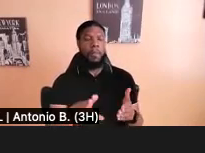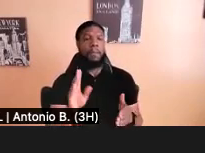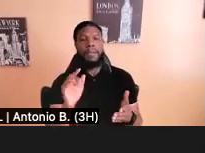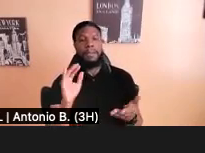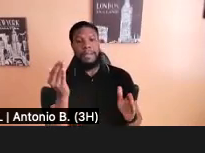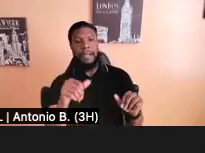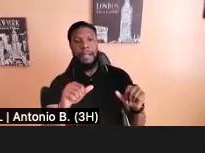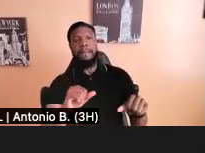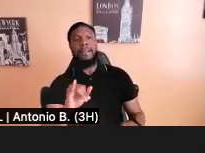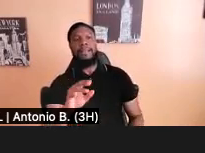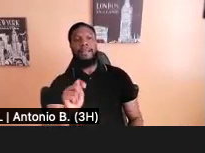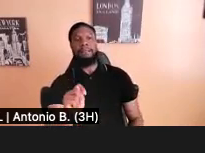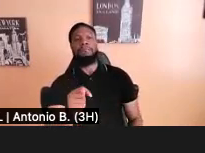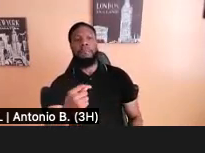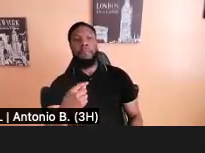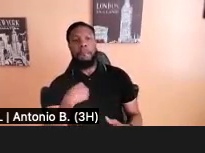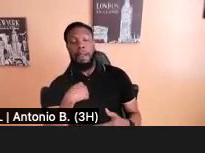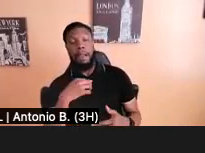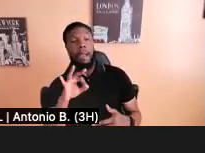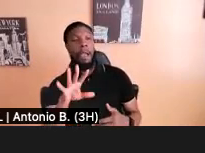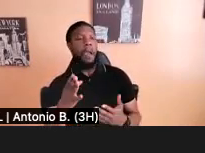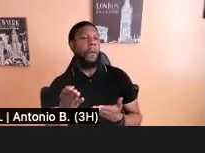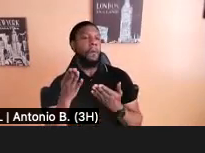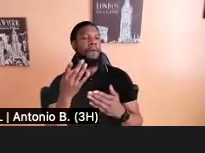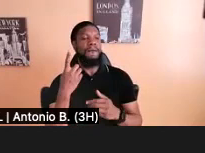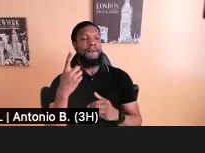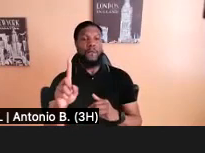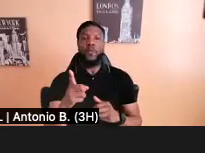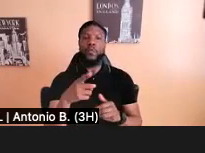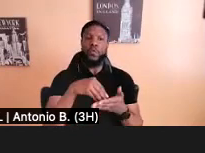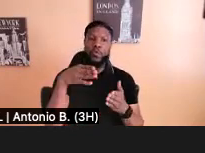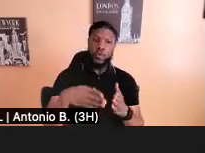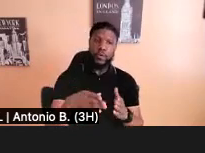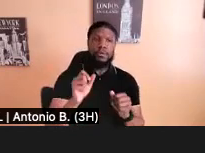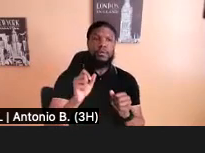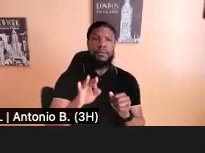for you specifically with students for whom greater self-reliance is a desirable option: